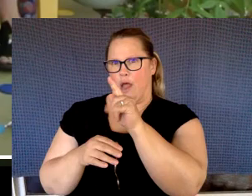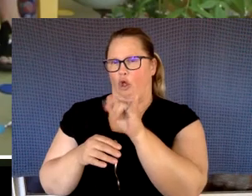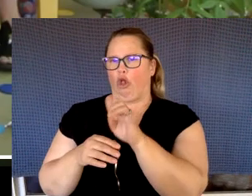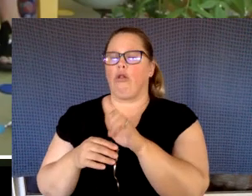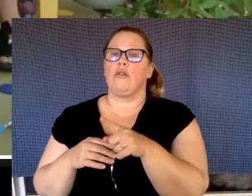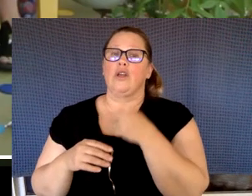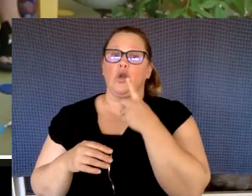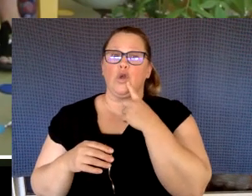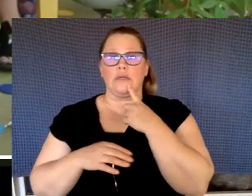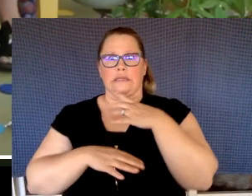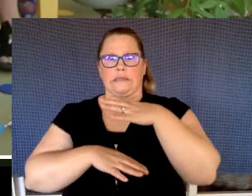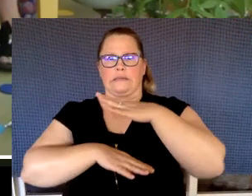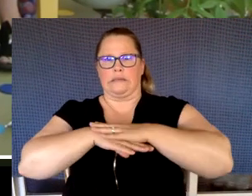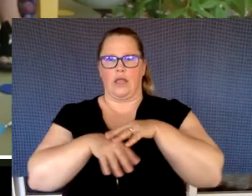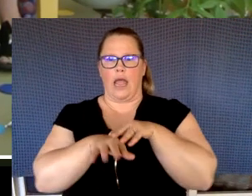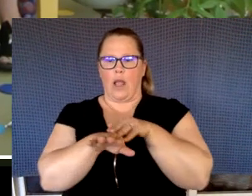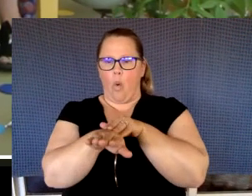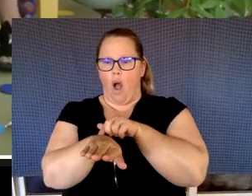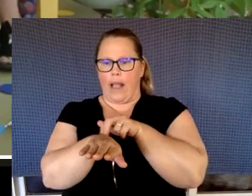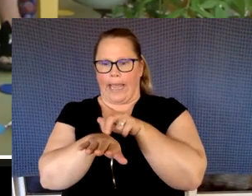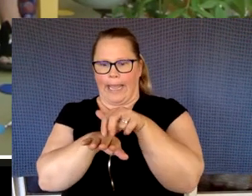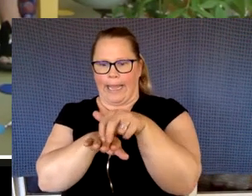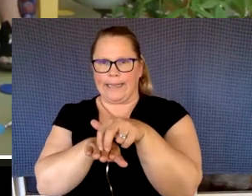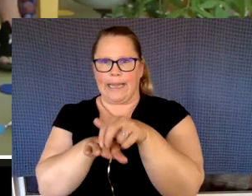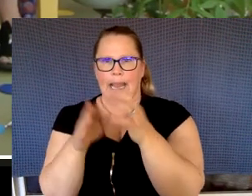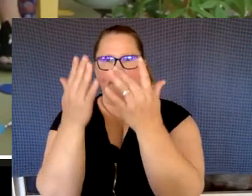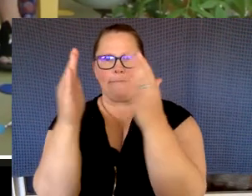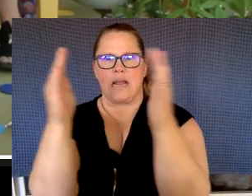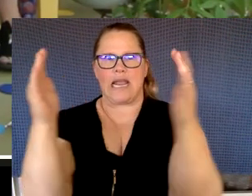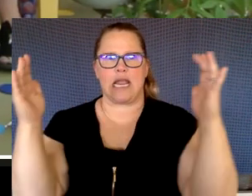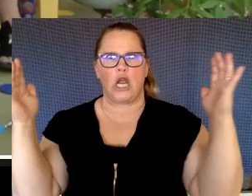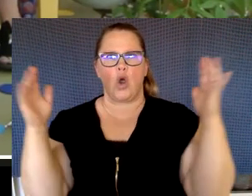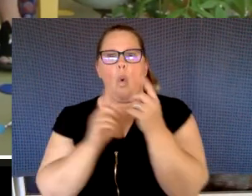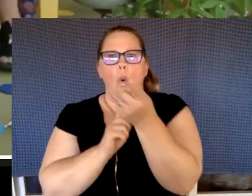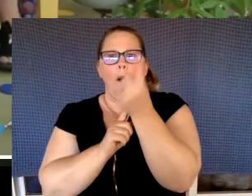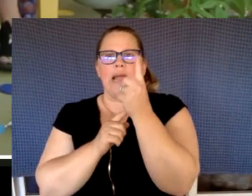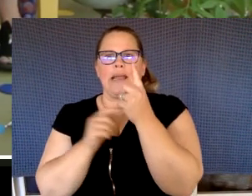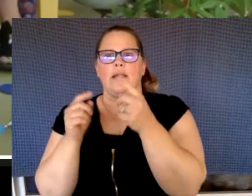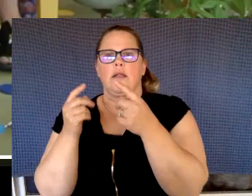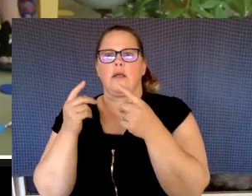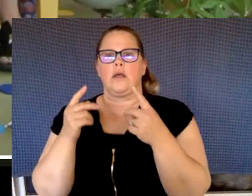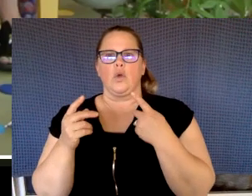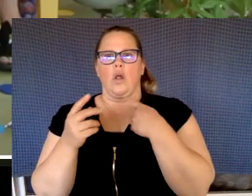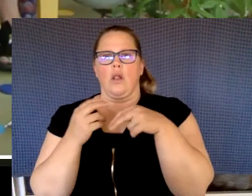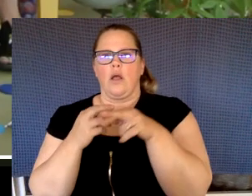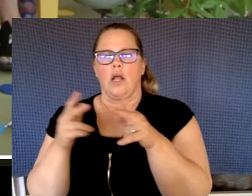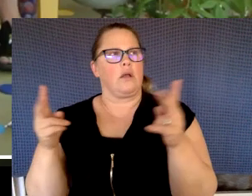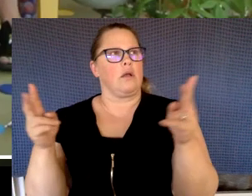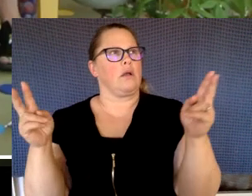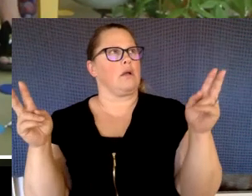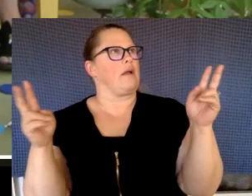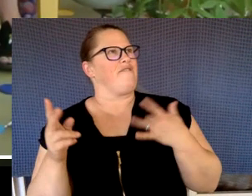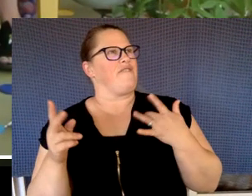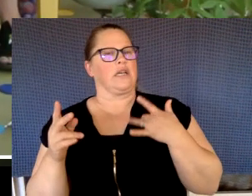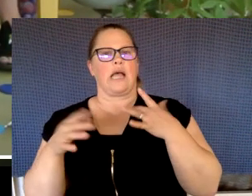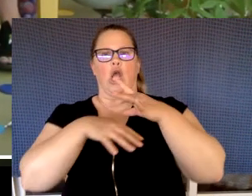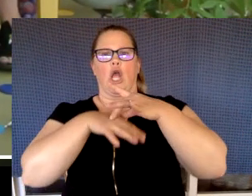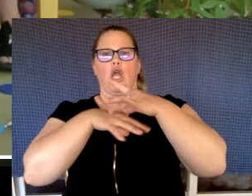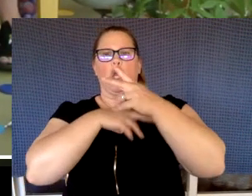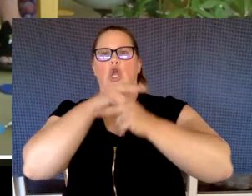little dock or platform. And you're in there for just a minute. But my sister said you felt like you were alone in the universe. This next